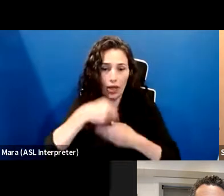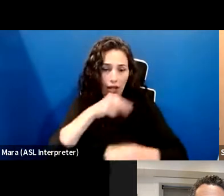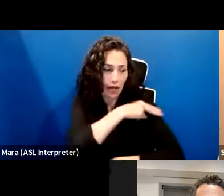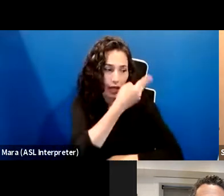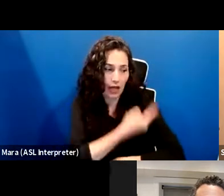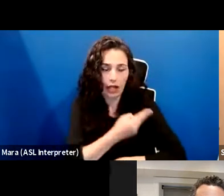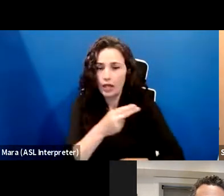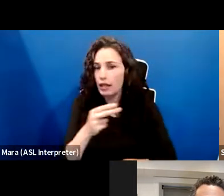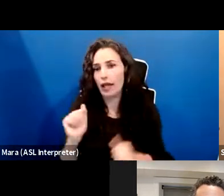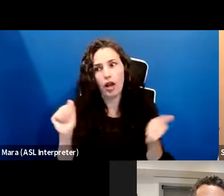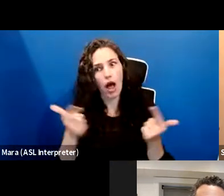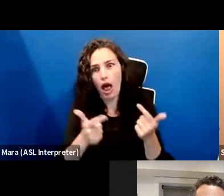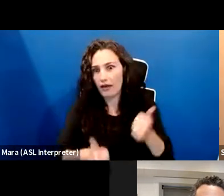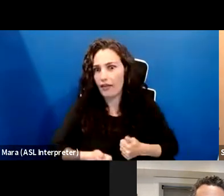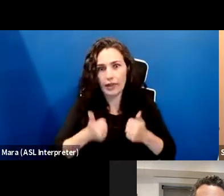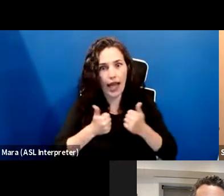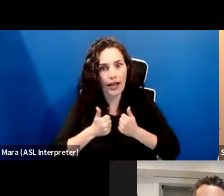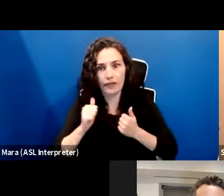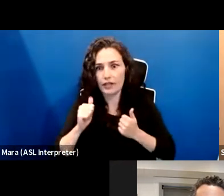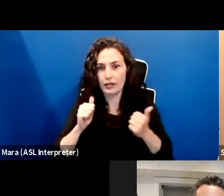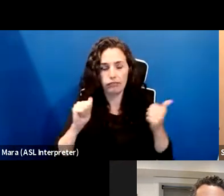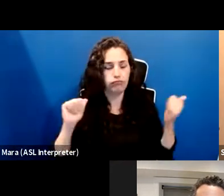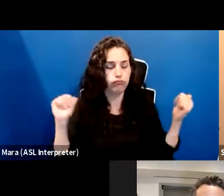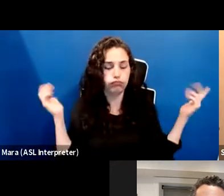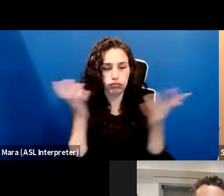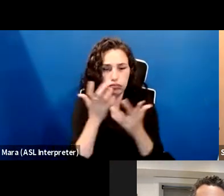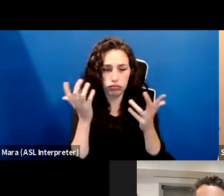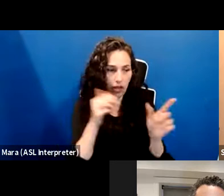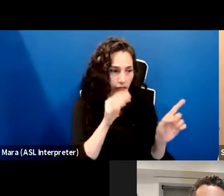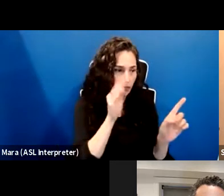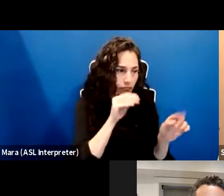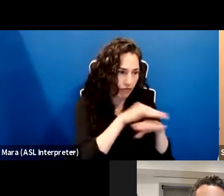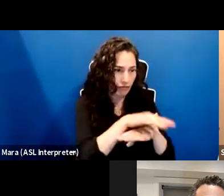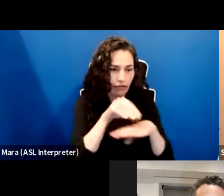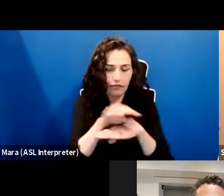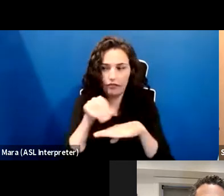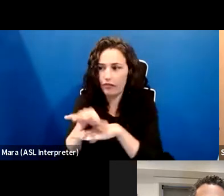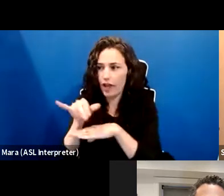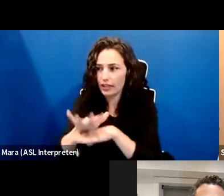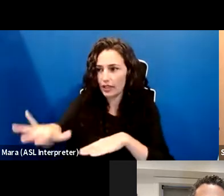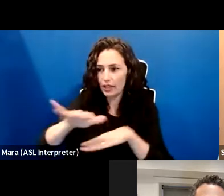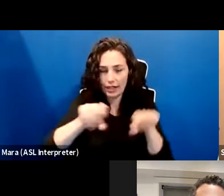All, you know, all corners of society. And you can tell much larger a story about life.